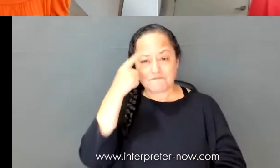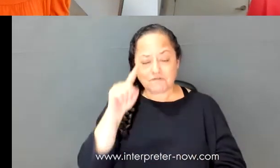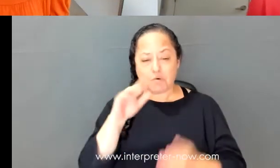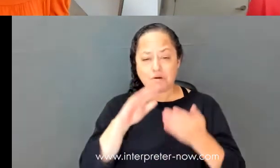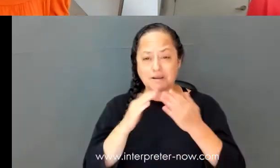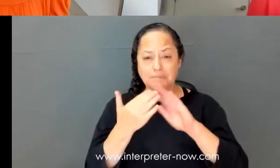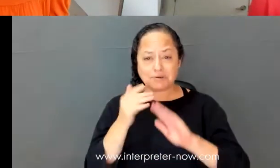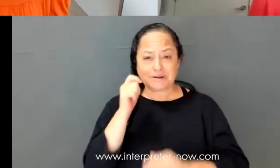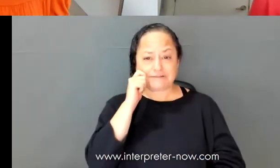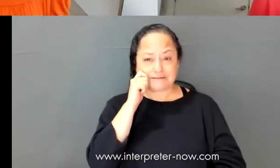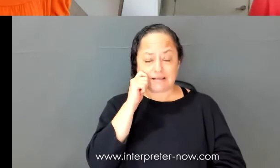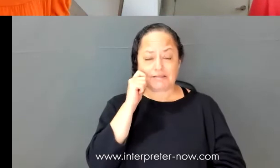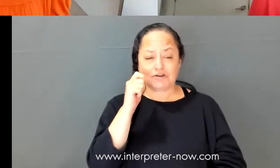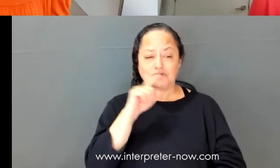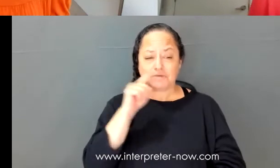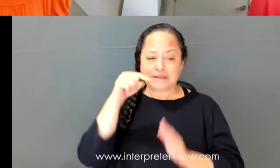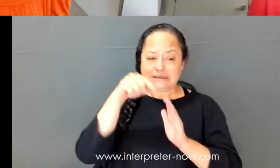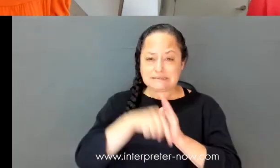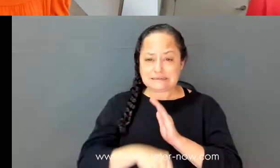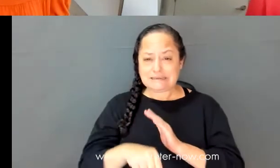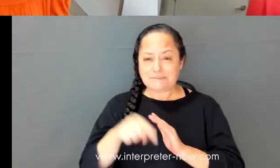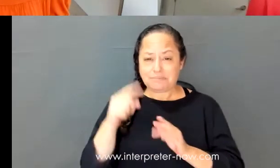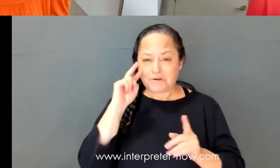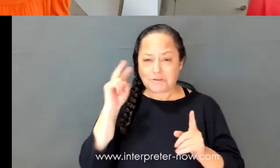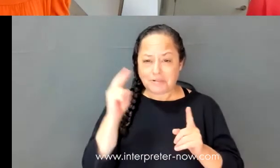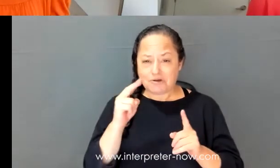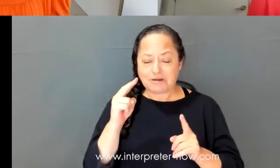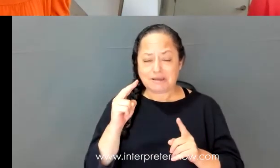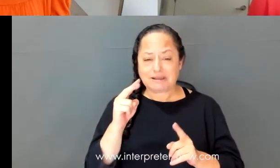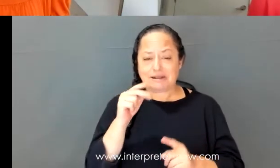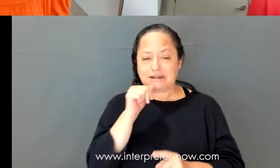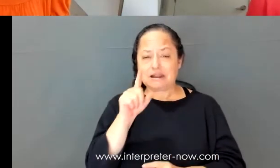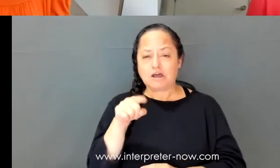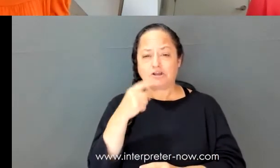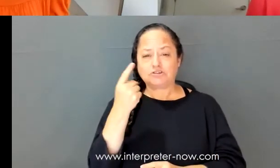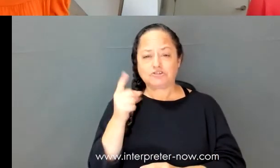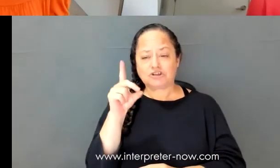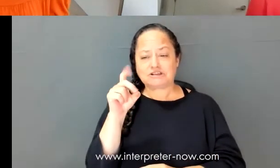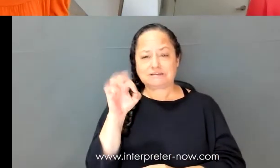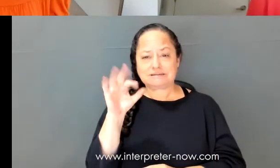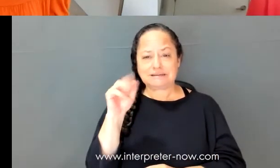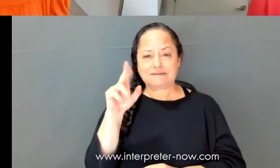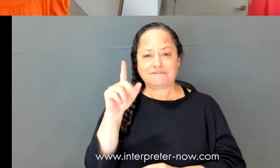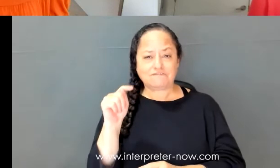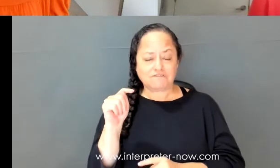and for me to get a deeper look into not just defaulting to, you know, largely, we know,